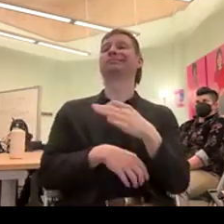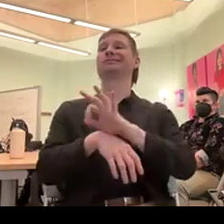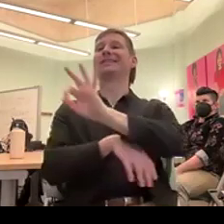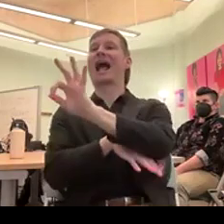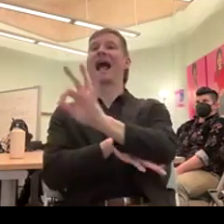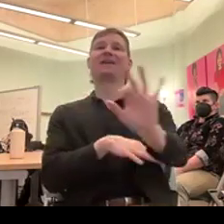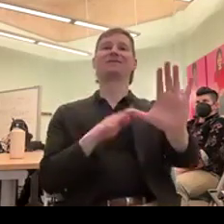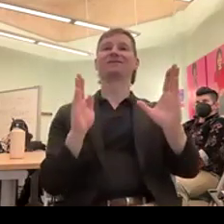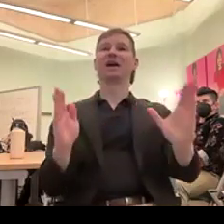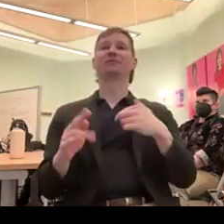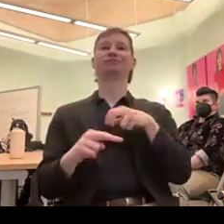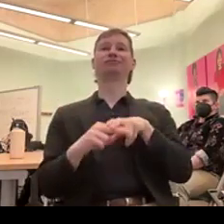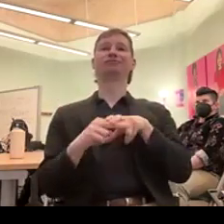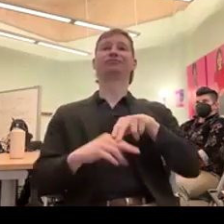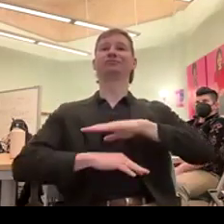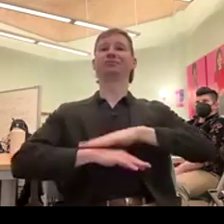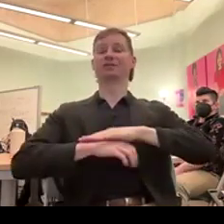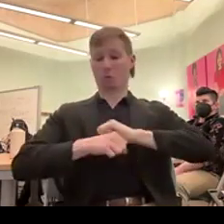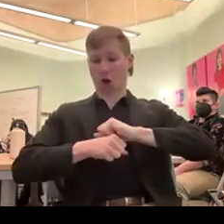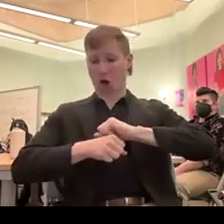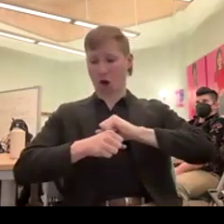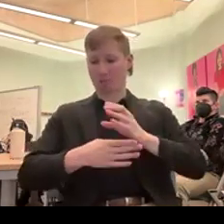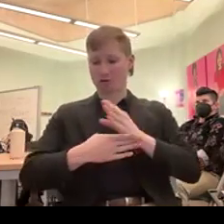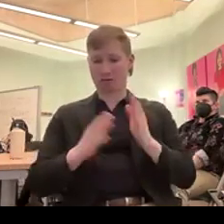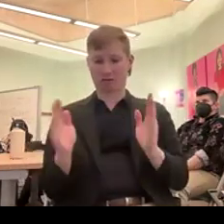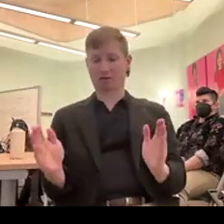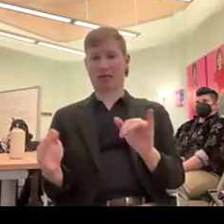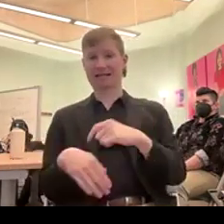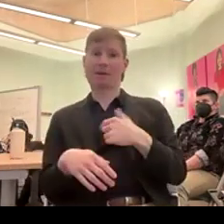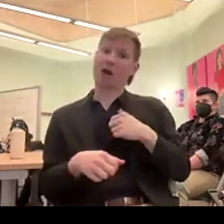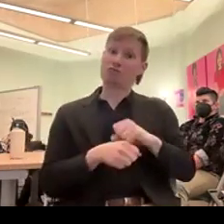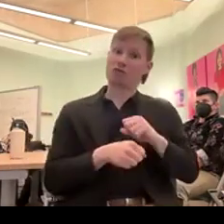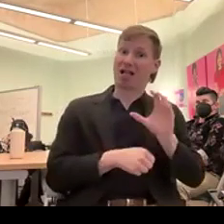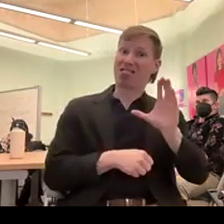like a traditional 9 to 5 where I just sit at a desk and just crank things out between those